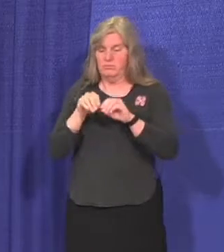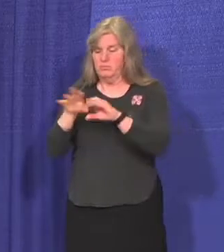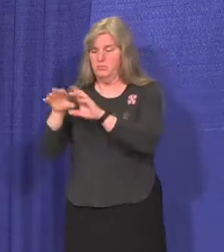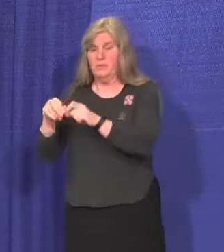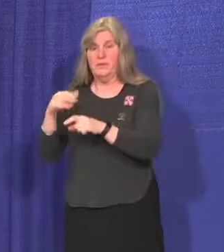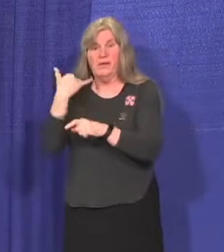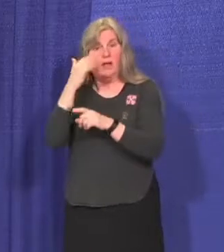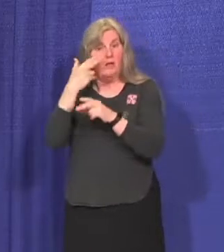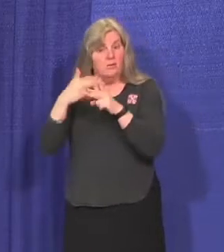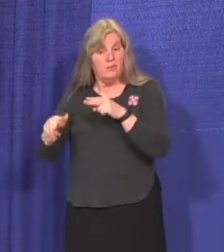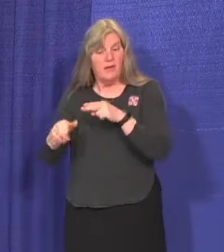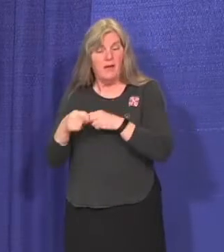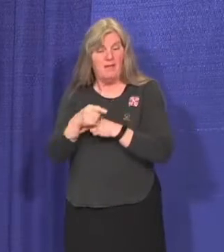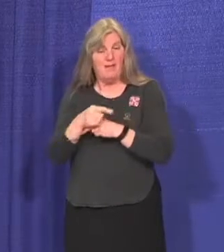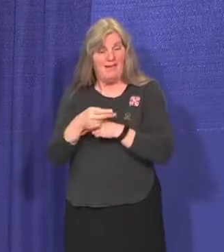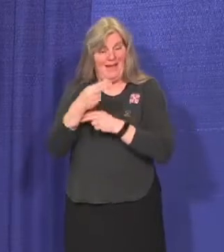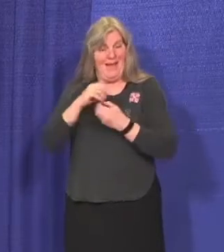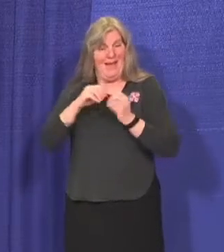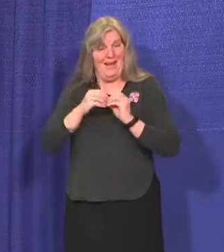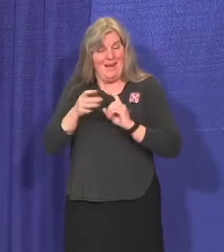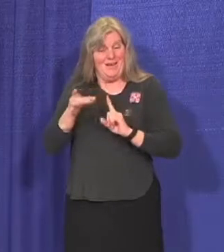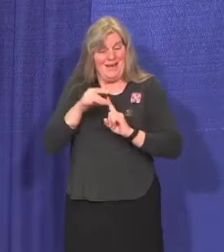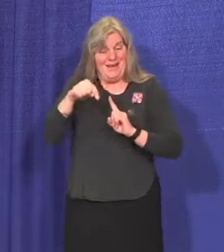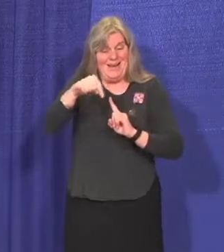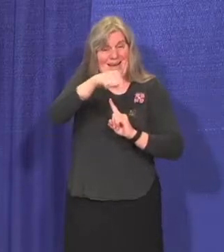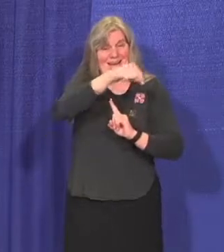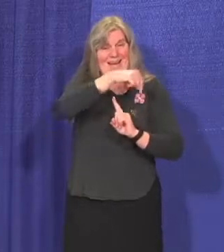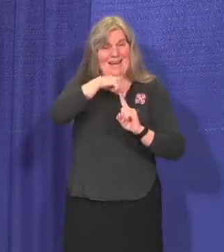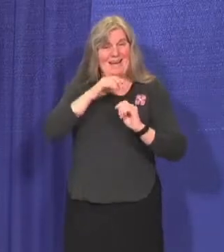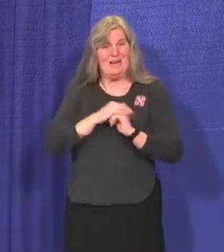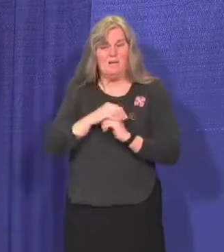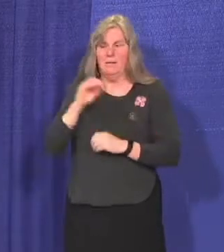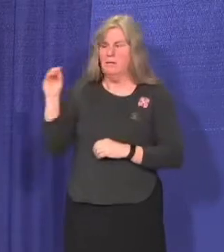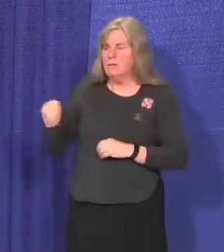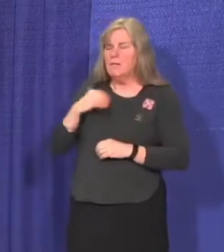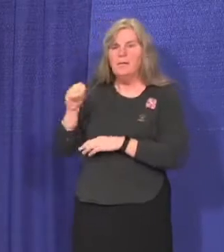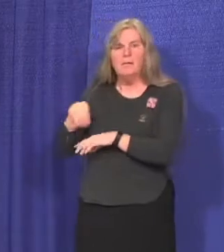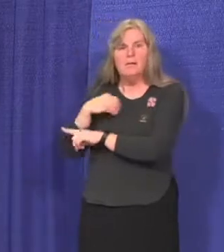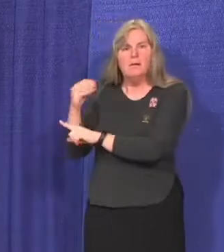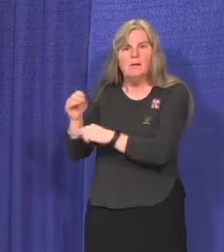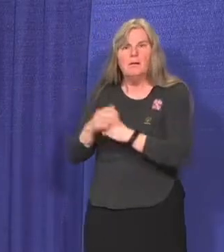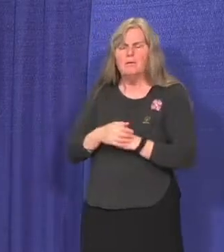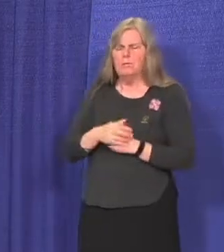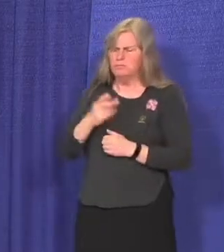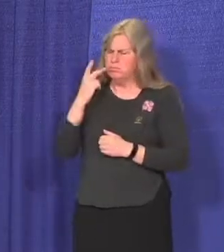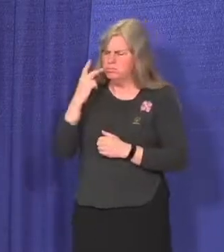Yesterday Nova Scotia announced 96 new cases. A cow you it is dealing with its